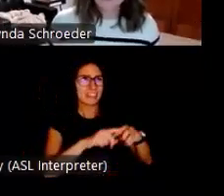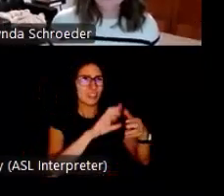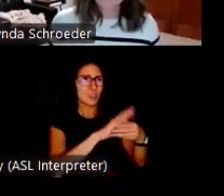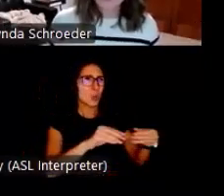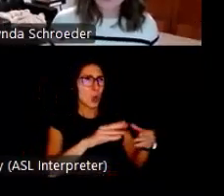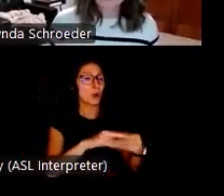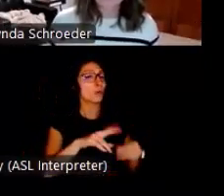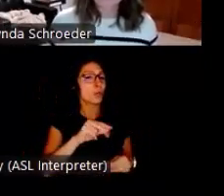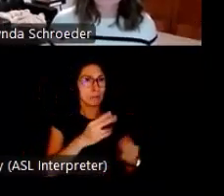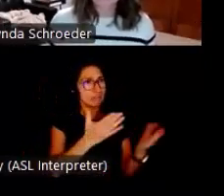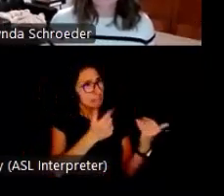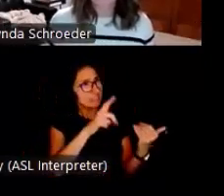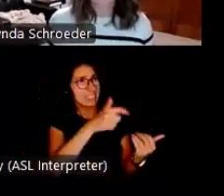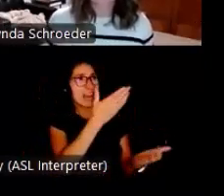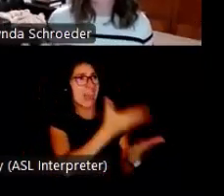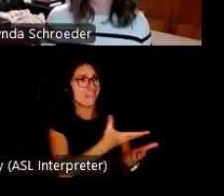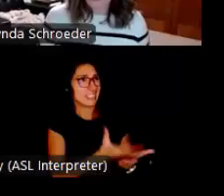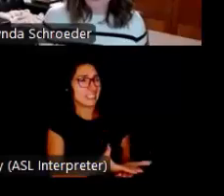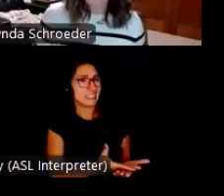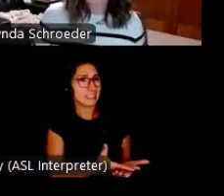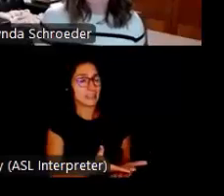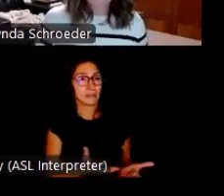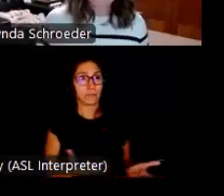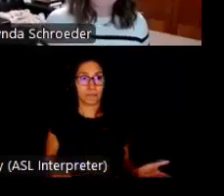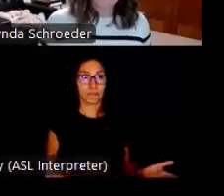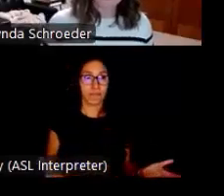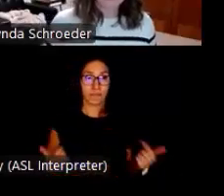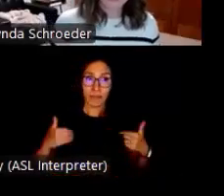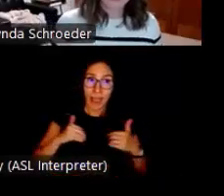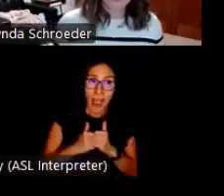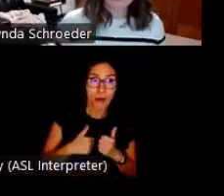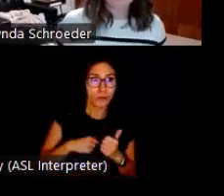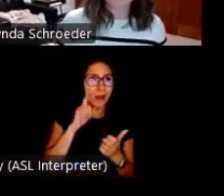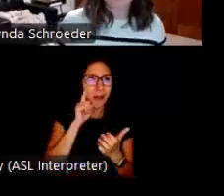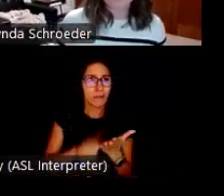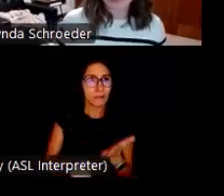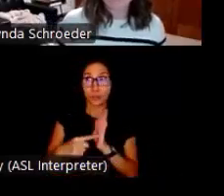What kind of research can we do to show that our hospital staff